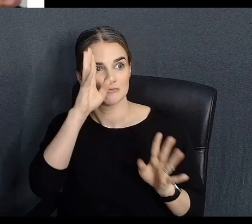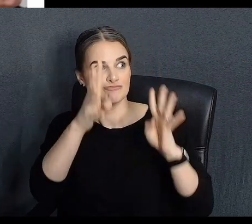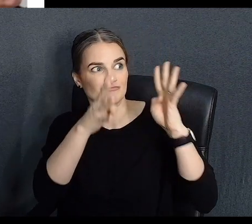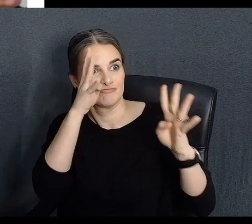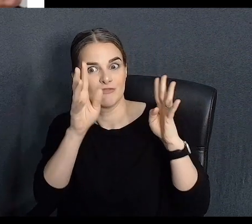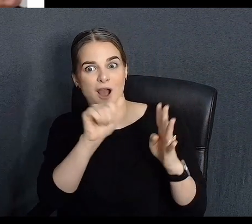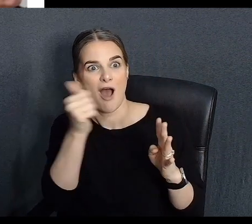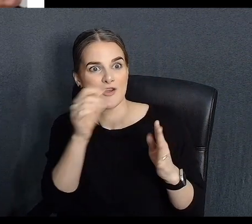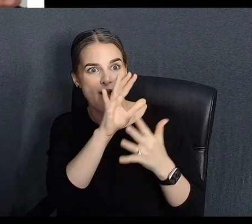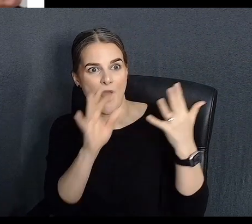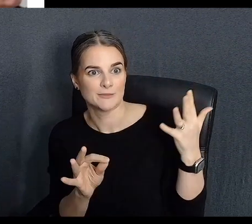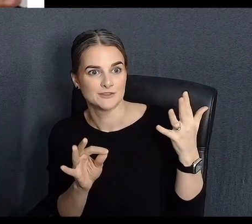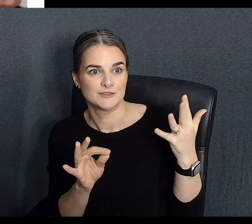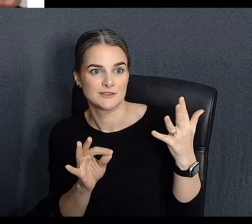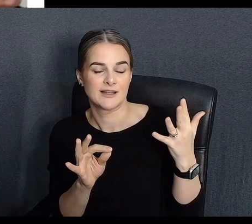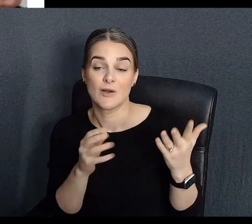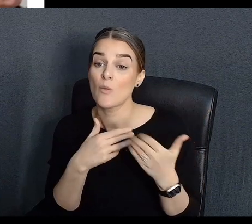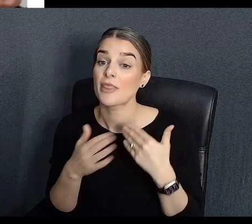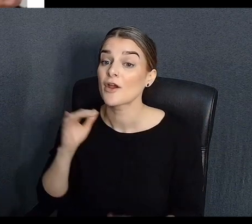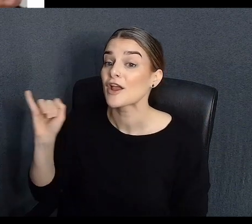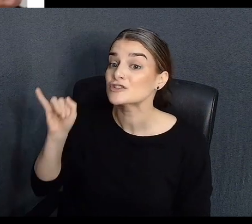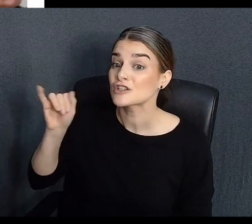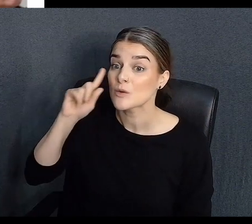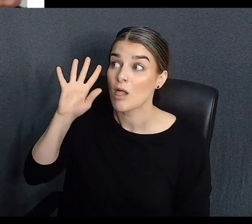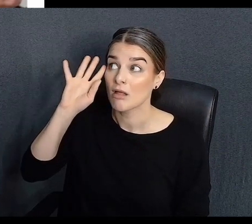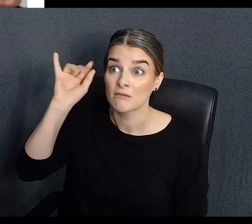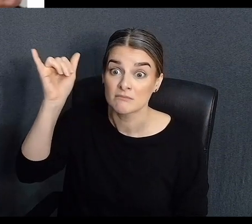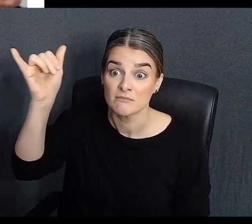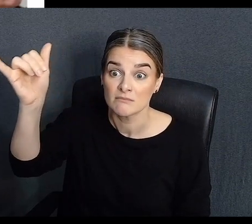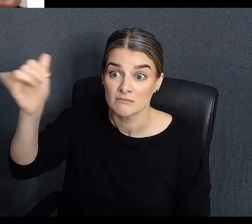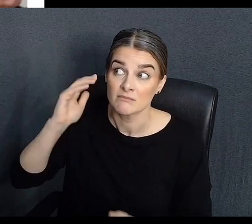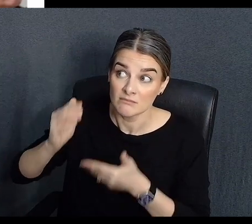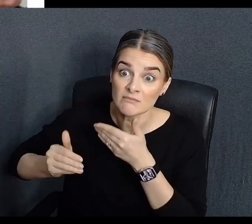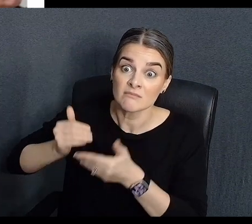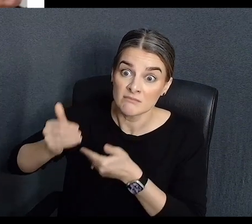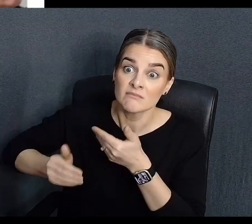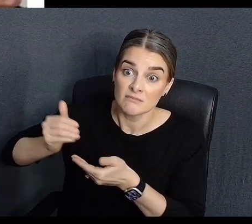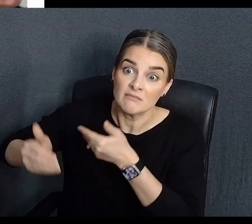their insurance is going to take a long time, or maybe it's because we need to actually use